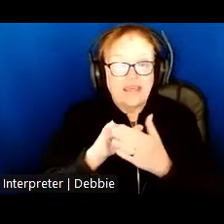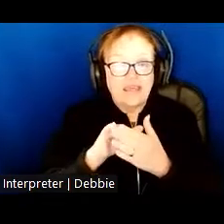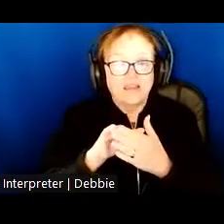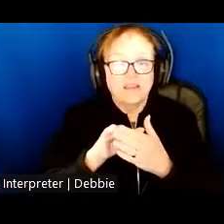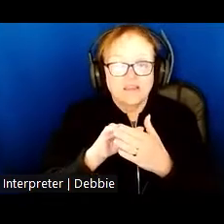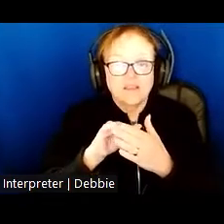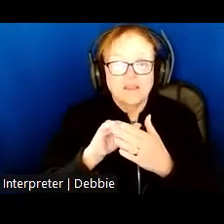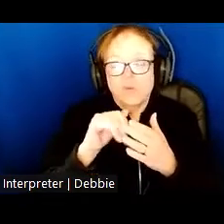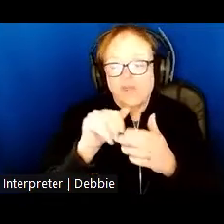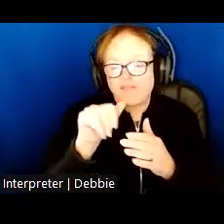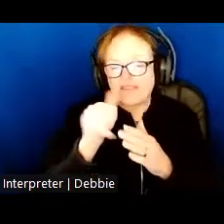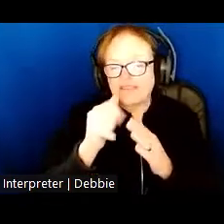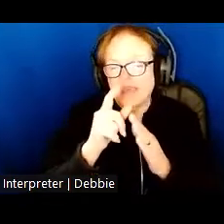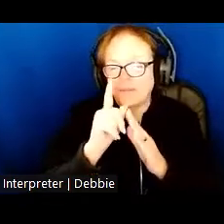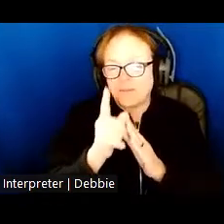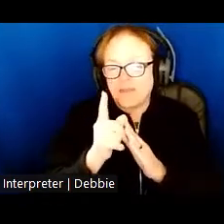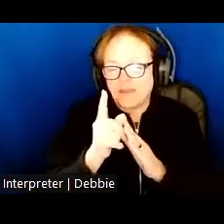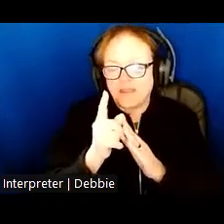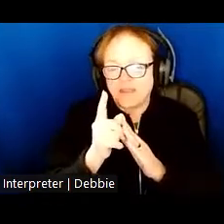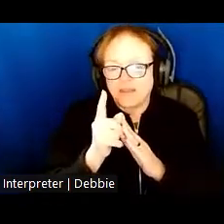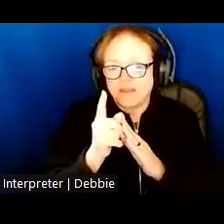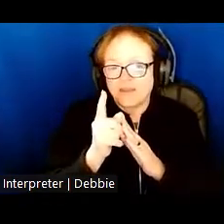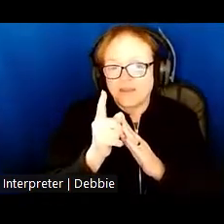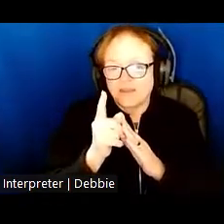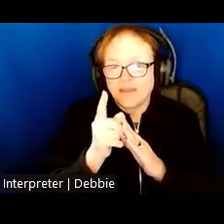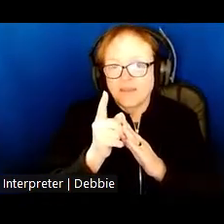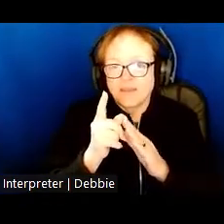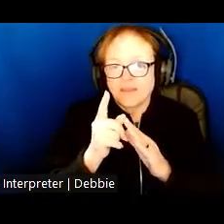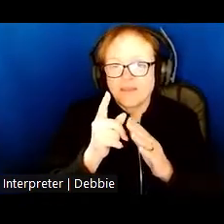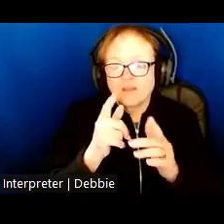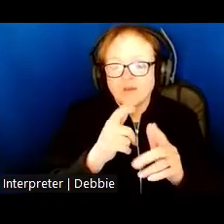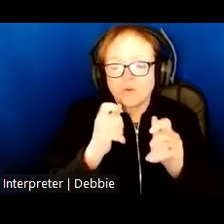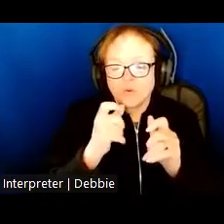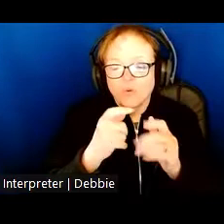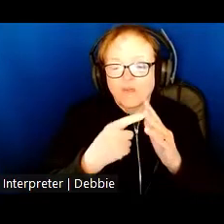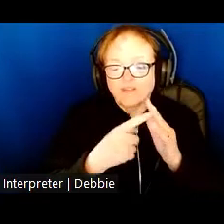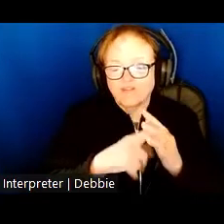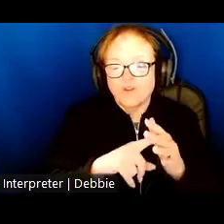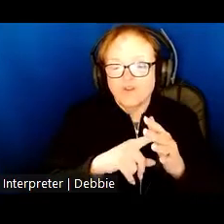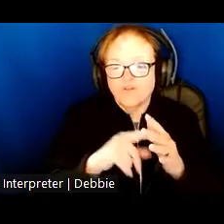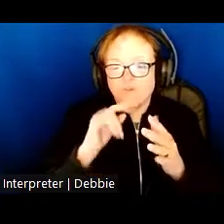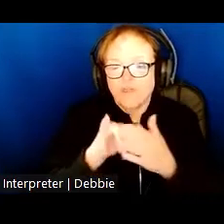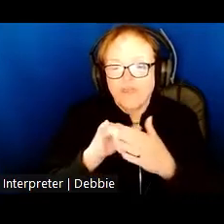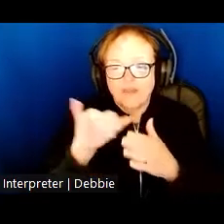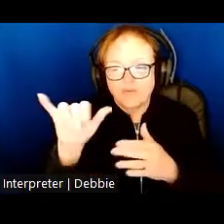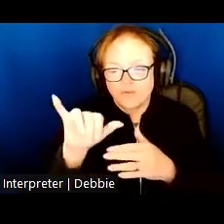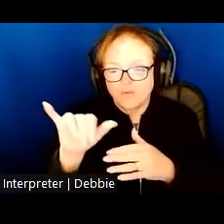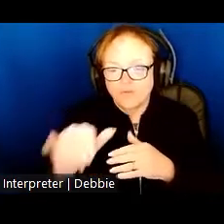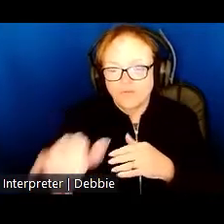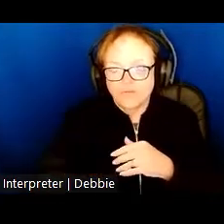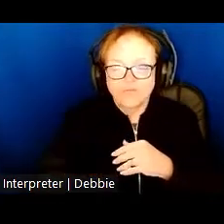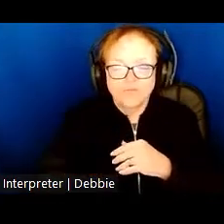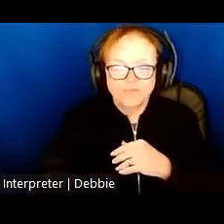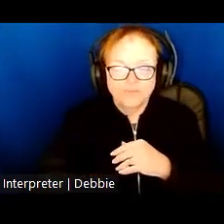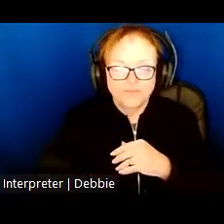10-minute Quick Start Tutorial video available on the Mid Atlantic Arts website, as well.